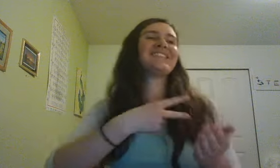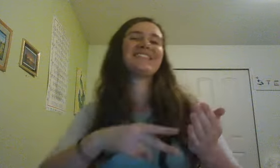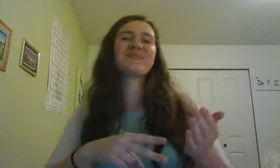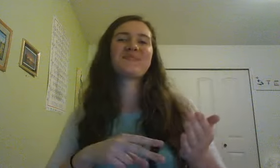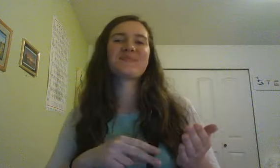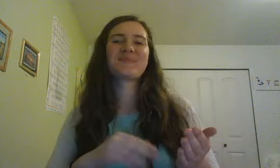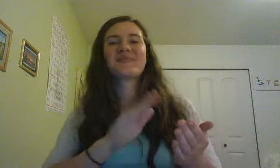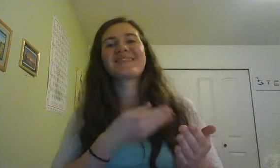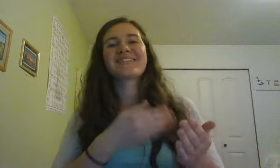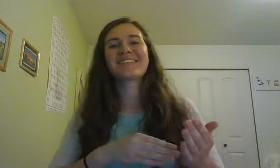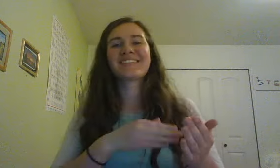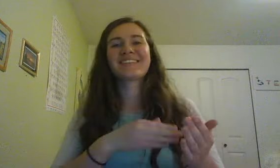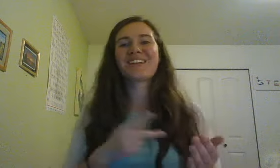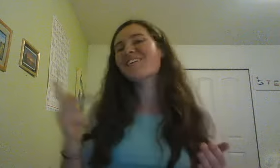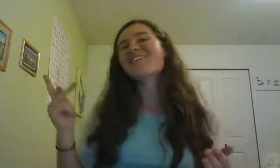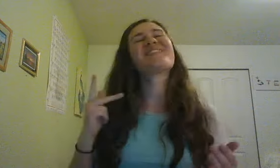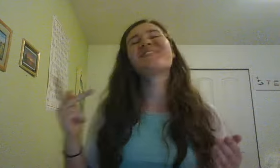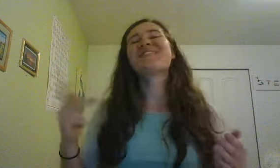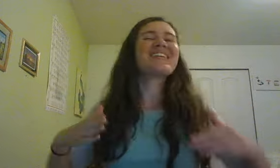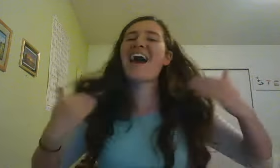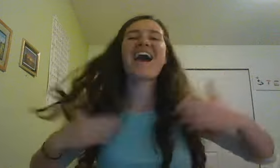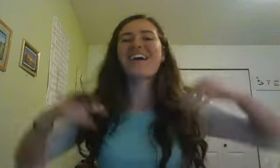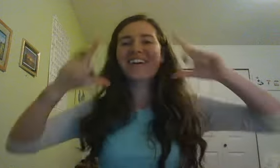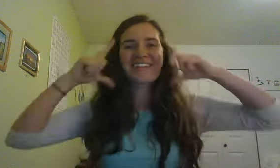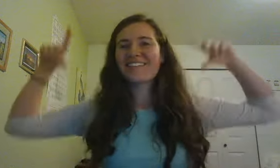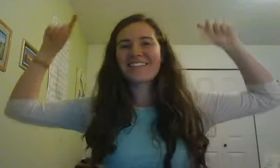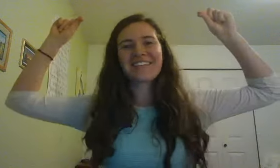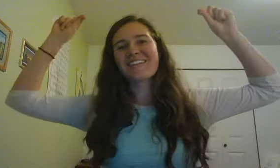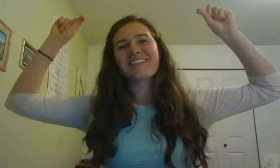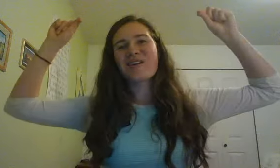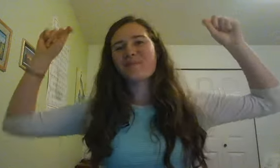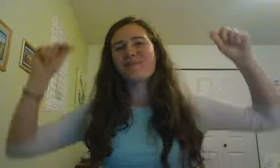They began to dance, and sing, "What happy little men are we!